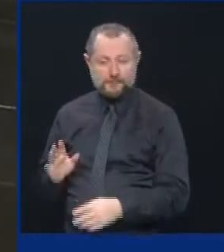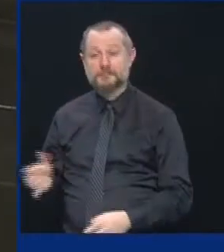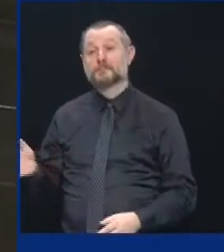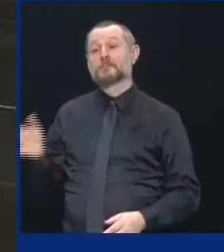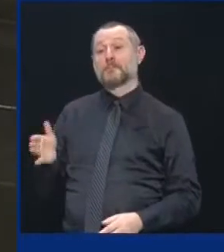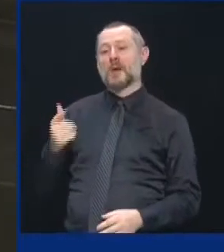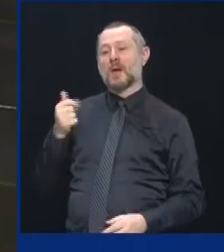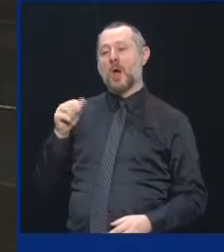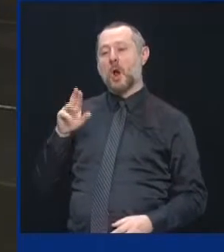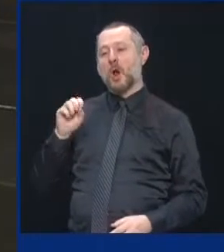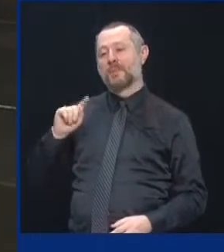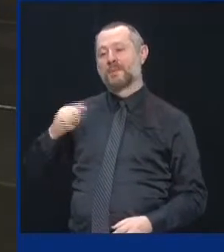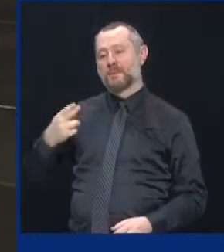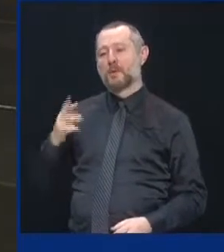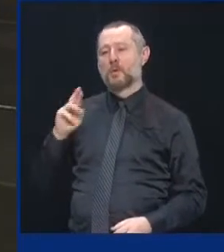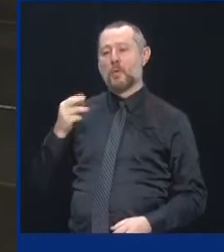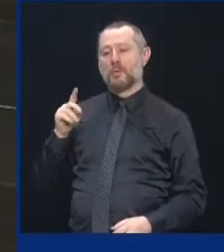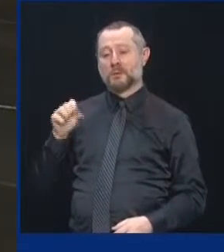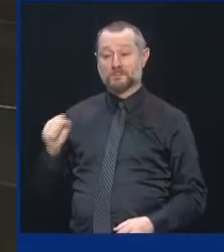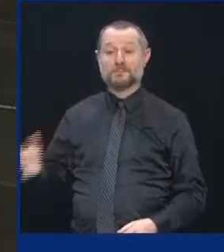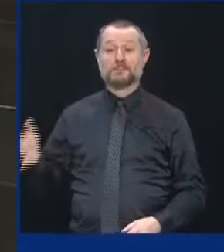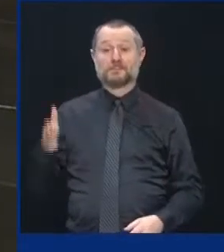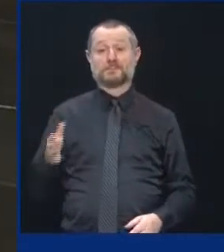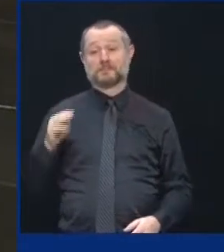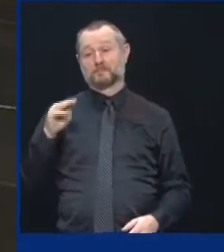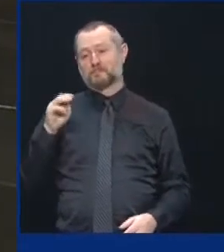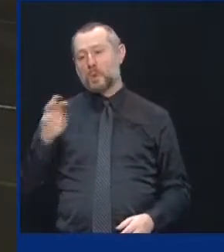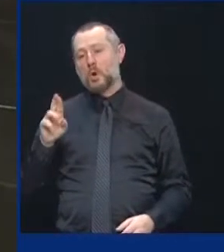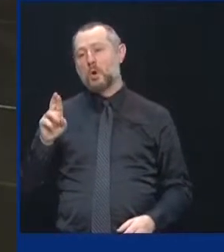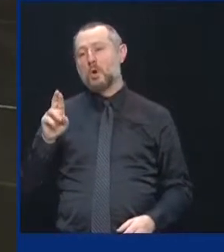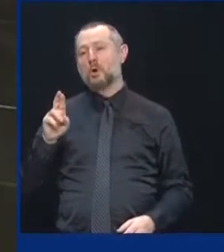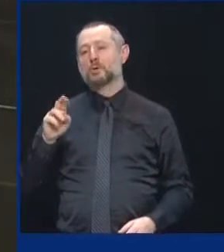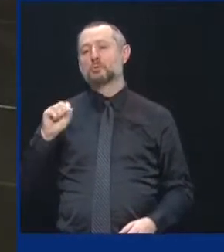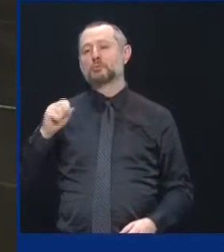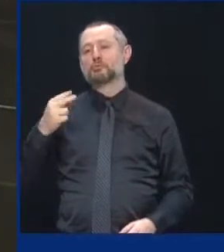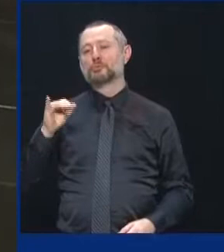HOWARD ZUCKER. DR. ZUCKER.